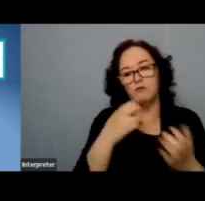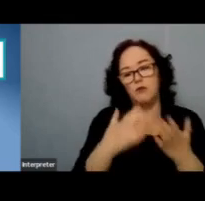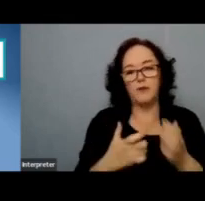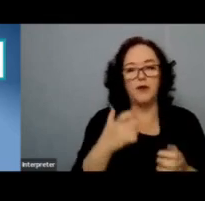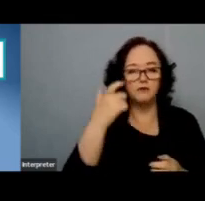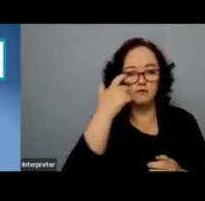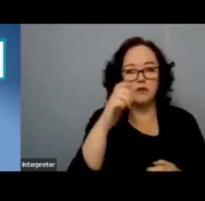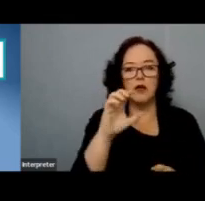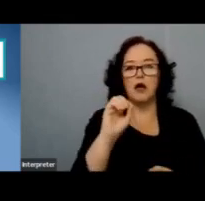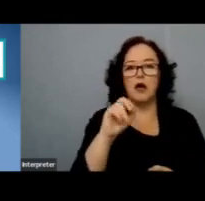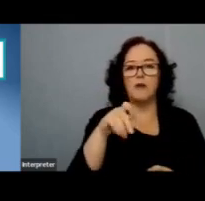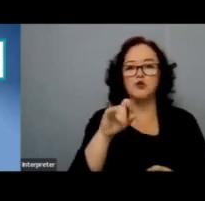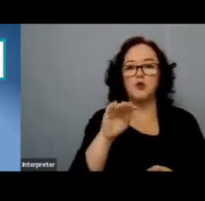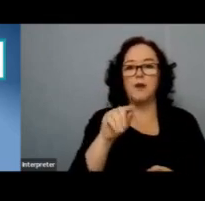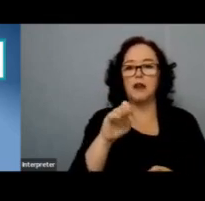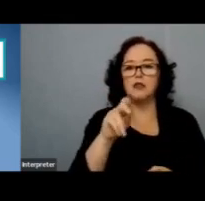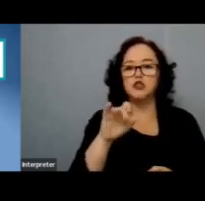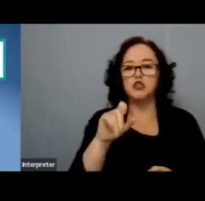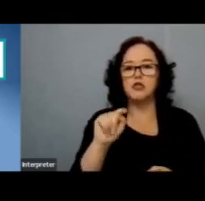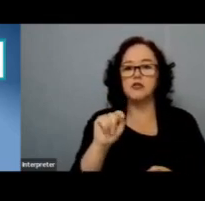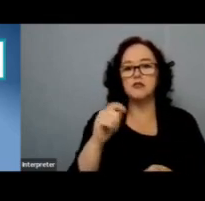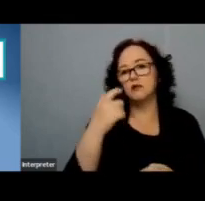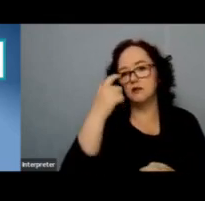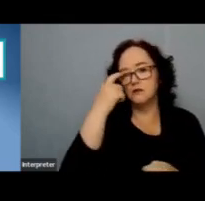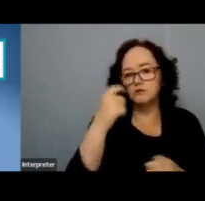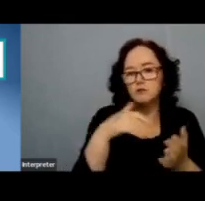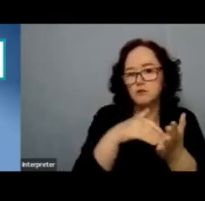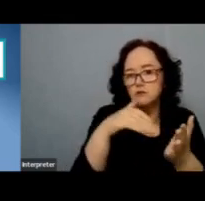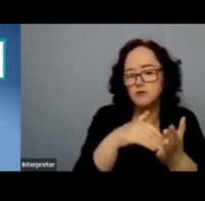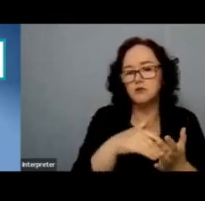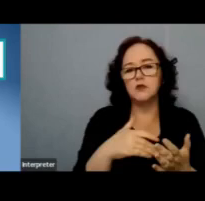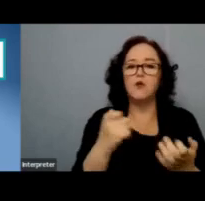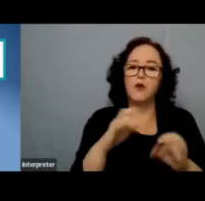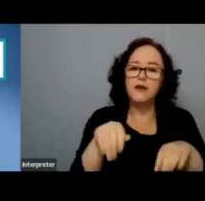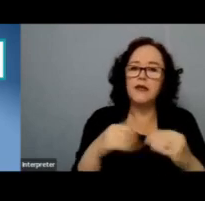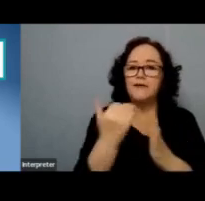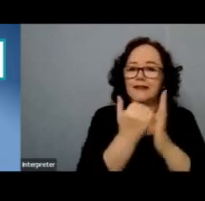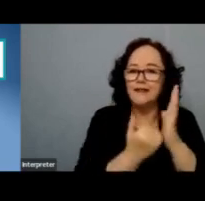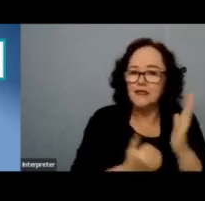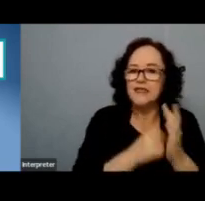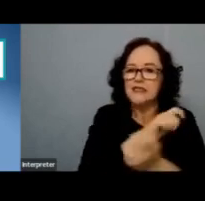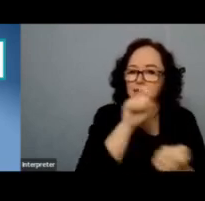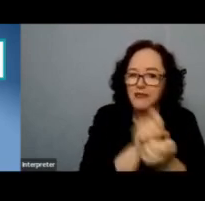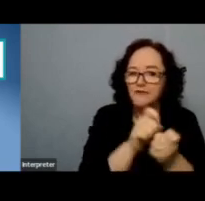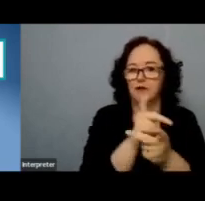we're trying to give some specific places that people can go. And next slide. All right,